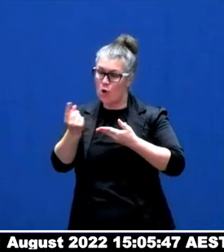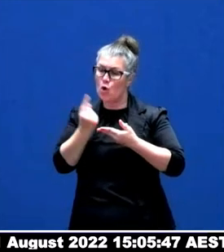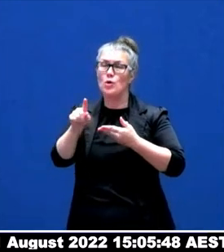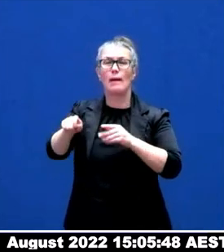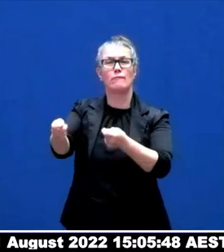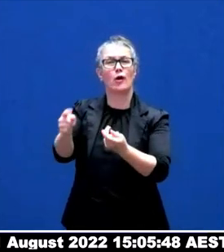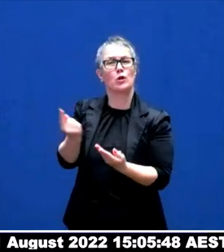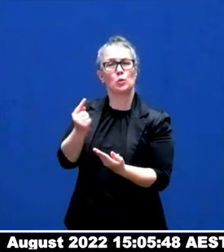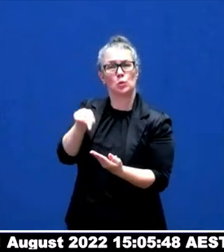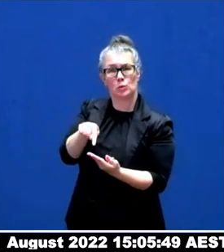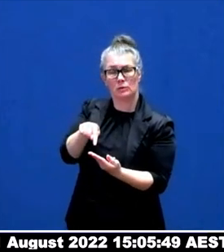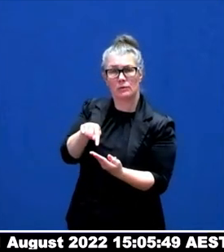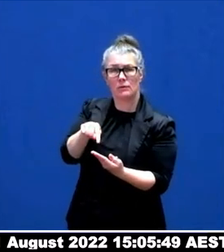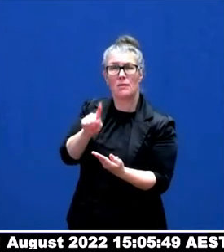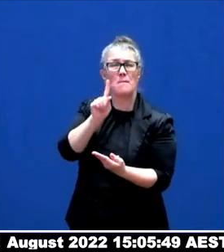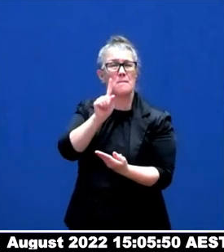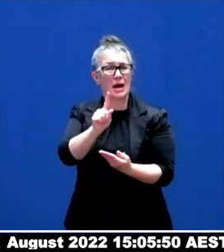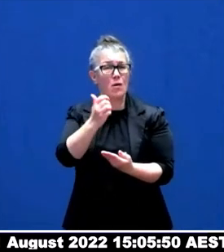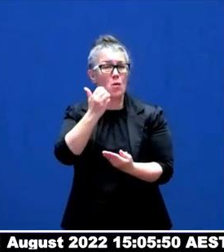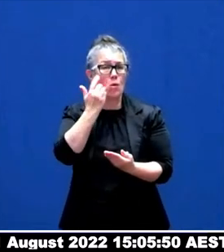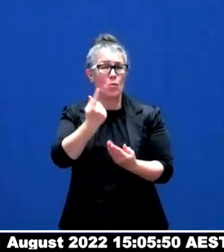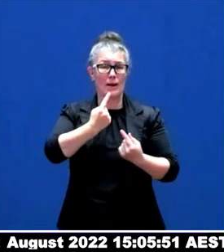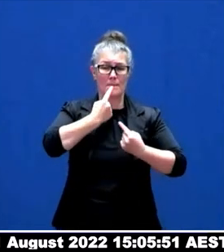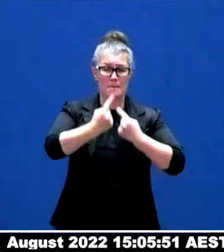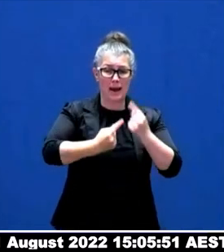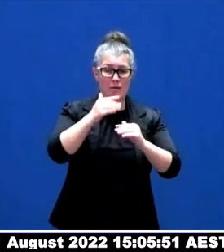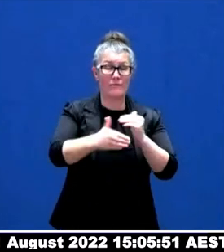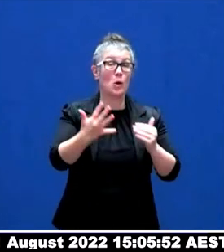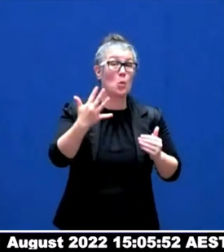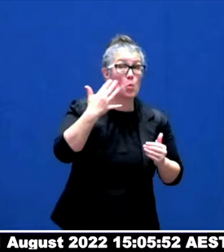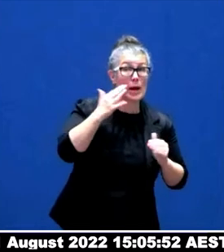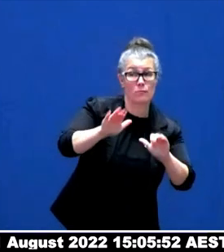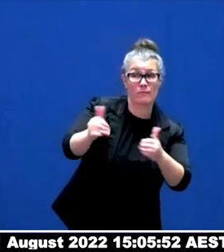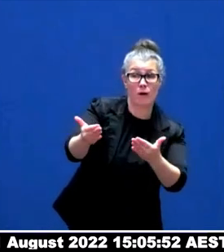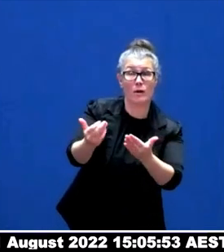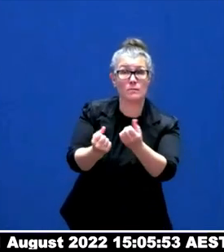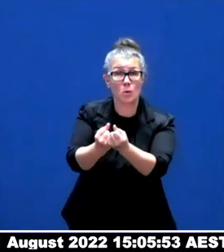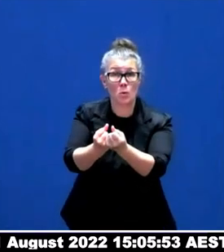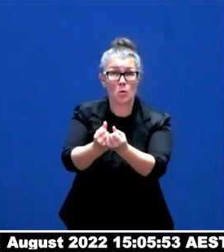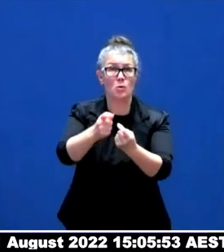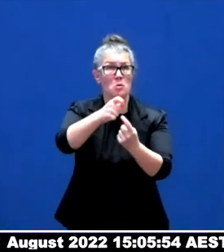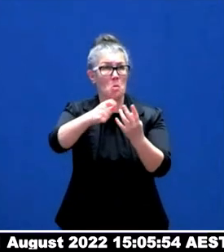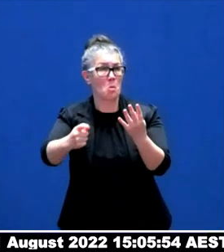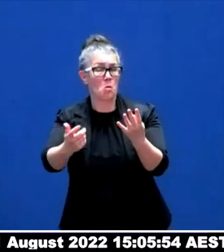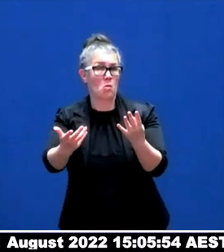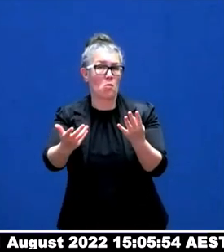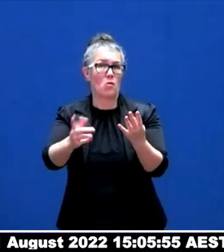It won't necessarily tell us when supports were provided or - or what supports were